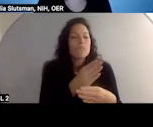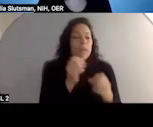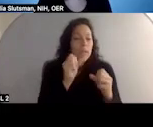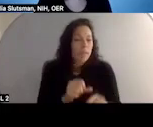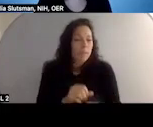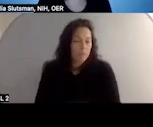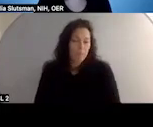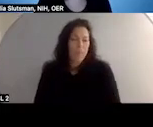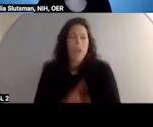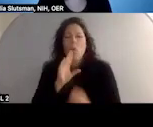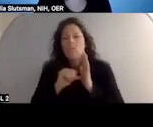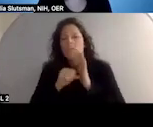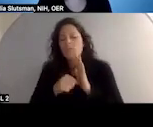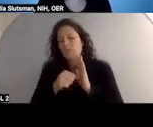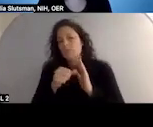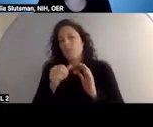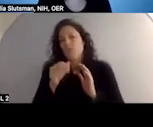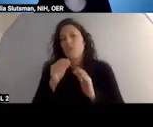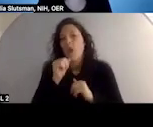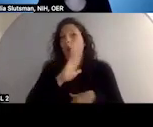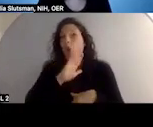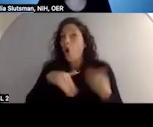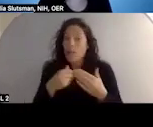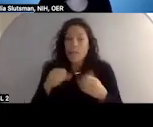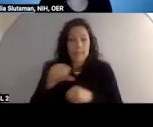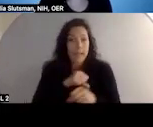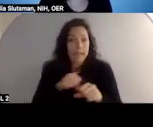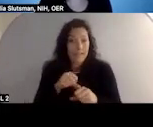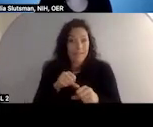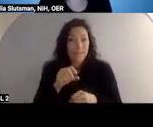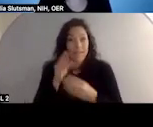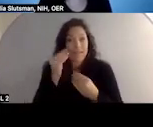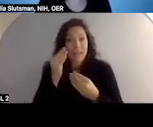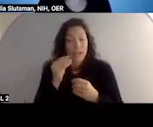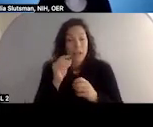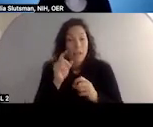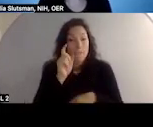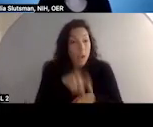while not all scientific data must be shared, all scientific data should be managed.